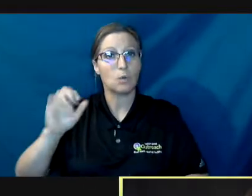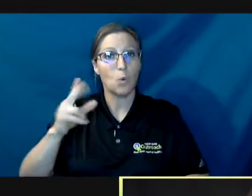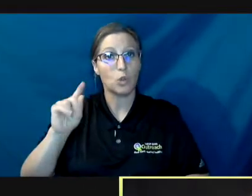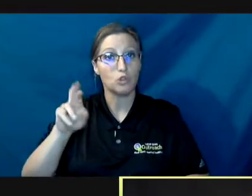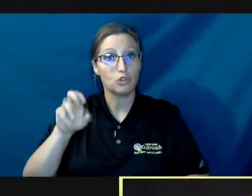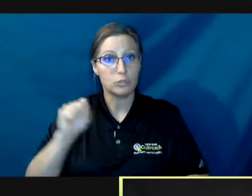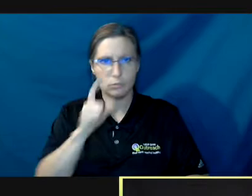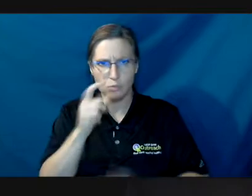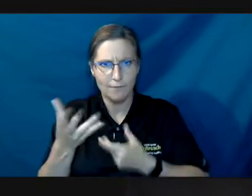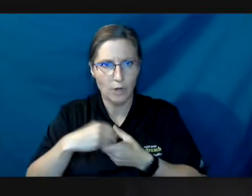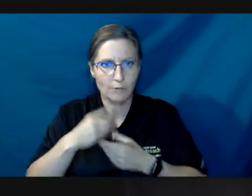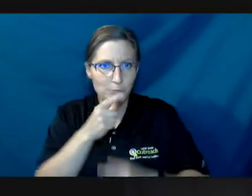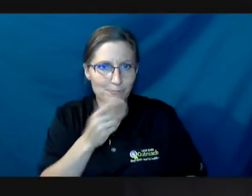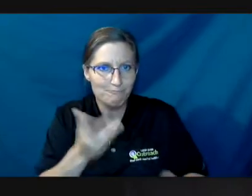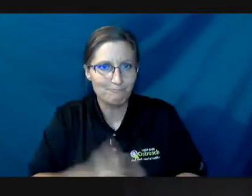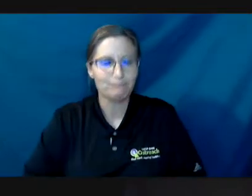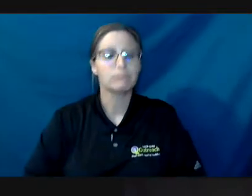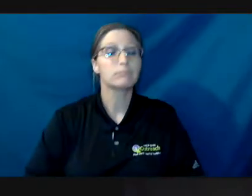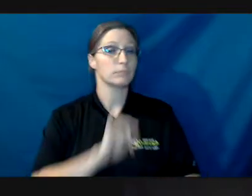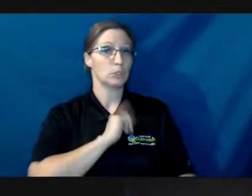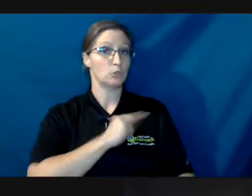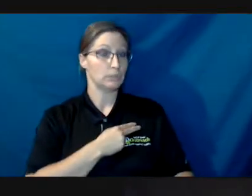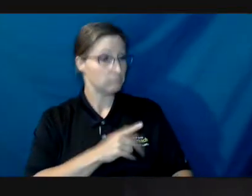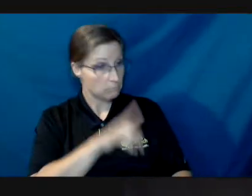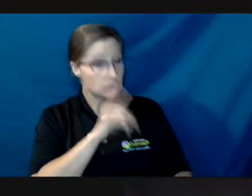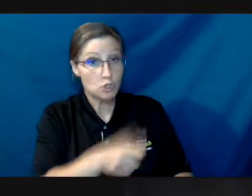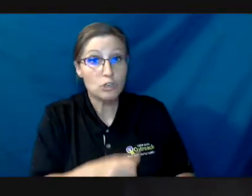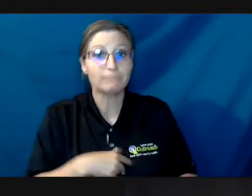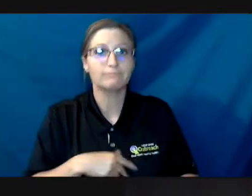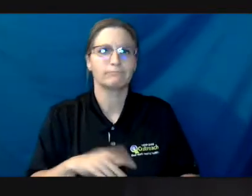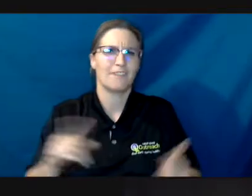(Julie) Sure! So first and foremost, I just want to explain kind of how